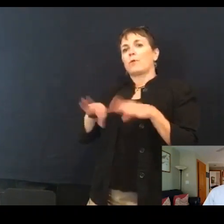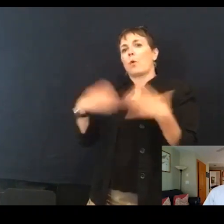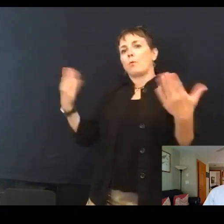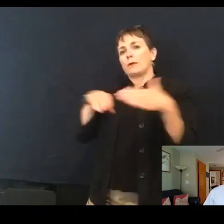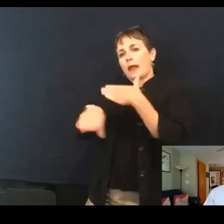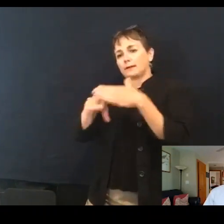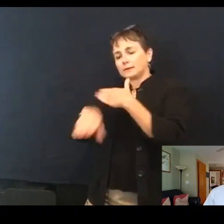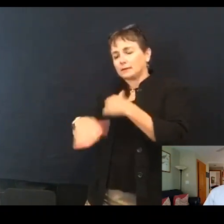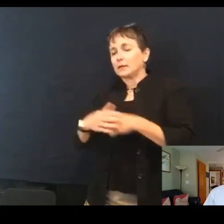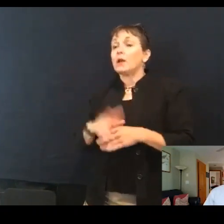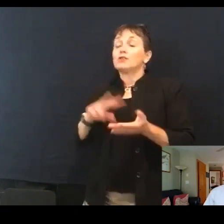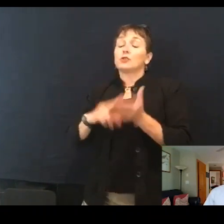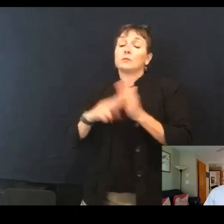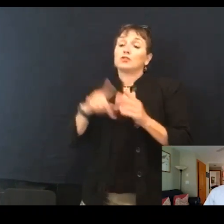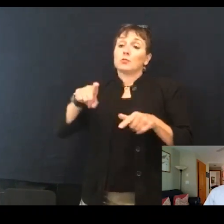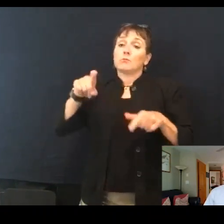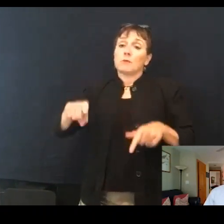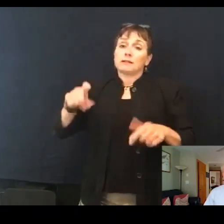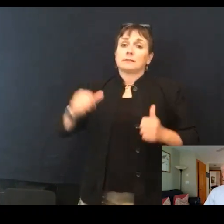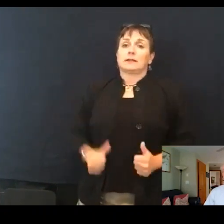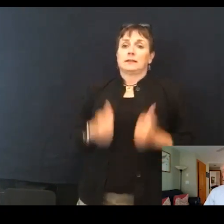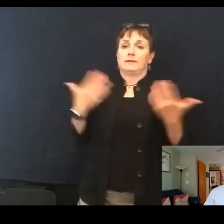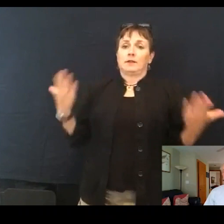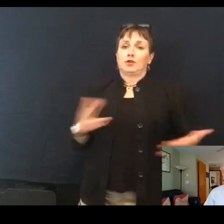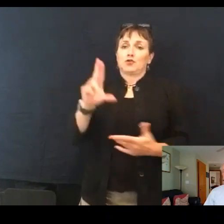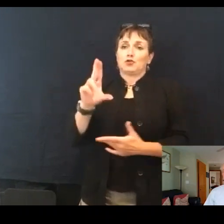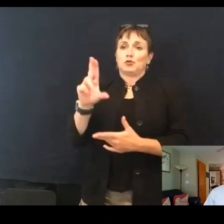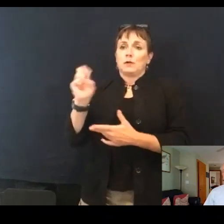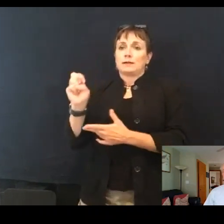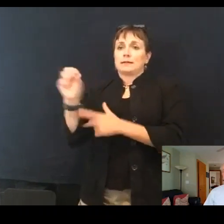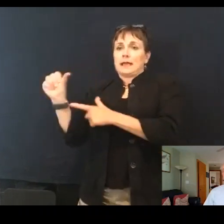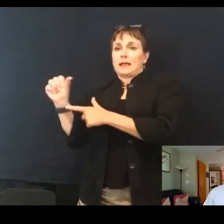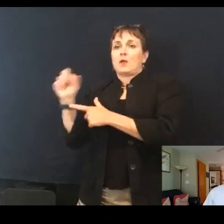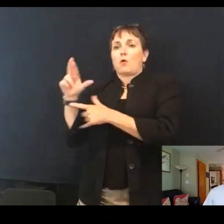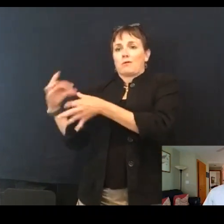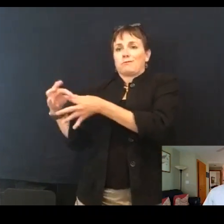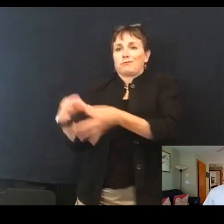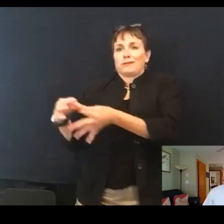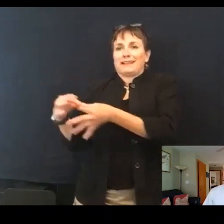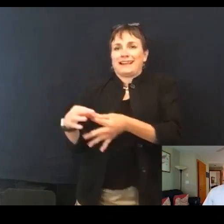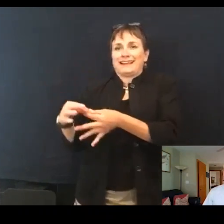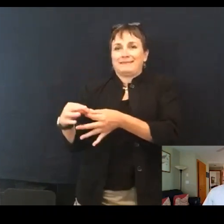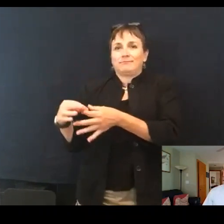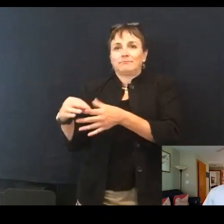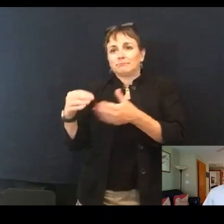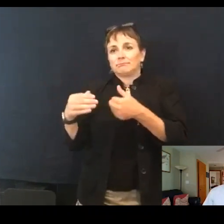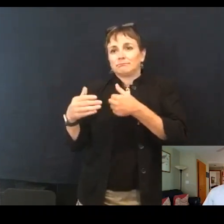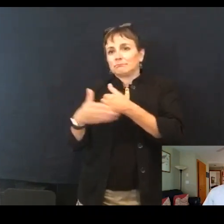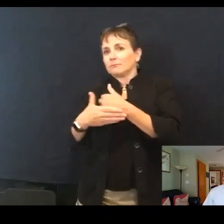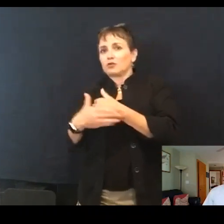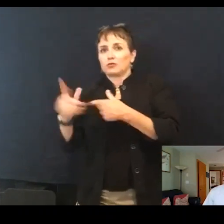You need to live in the United States or the United States territories. There are regulations that control